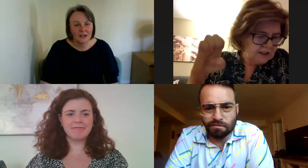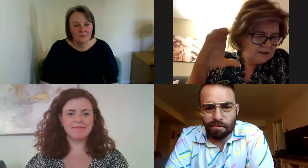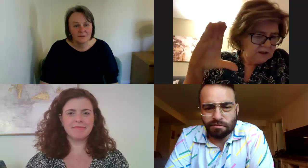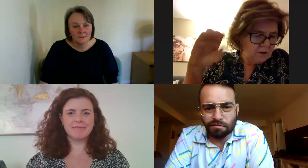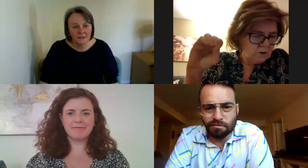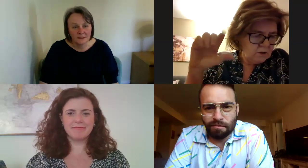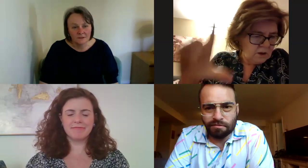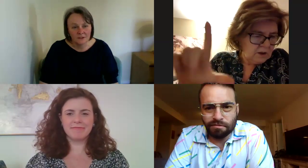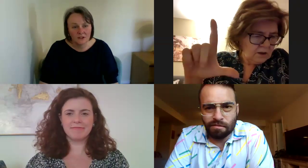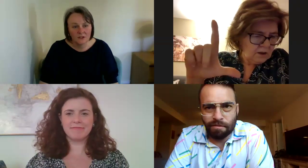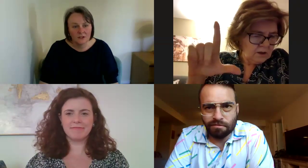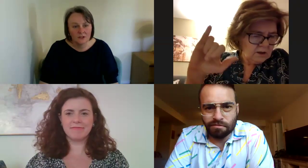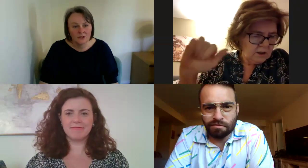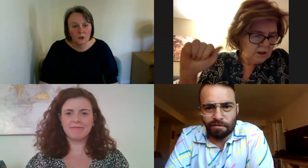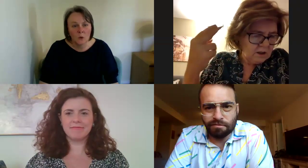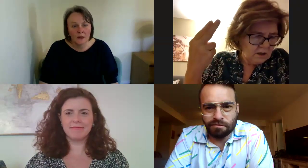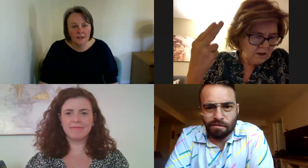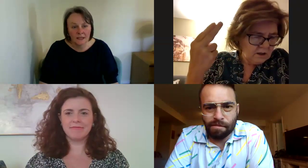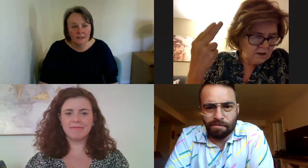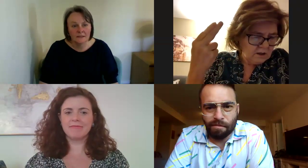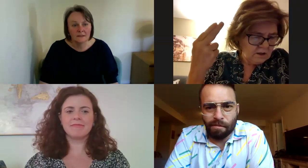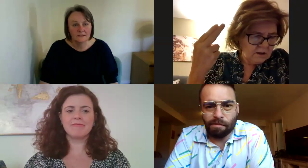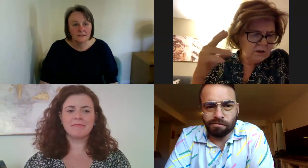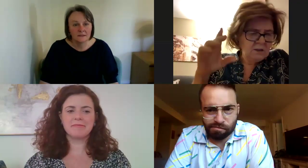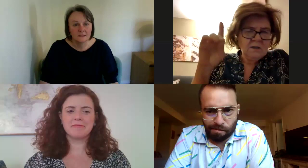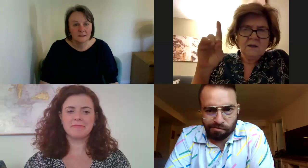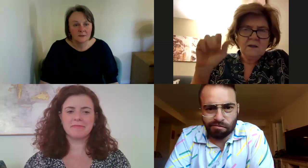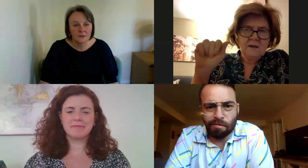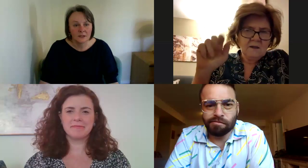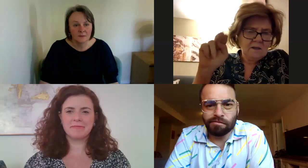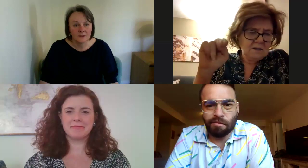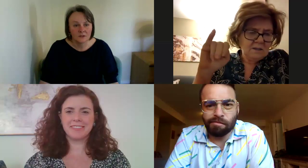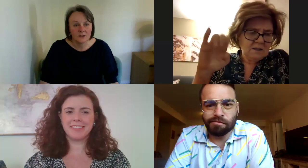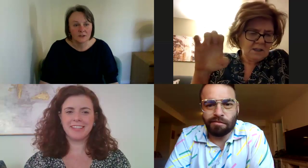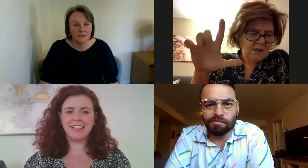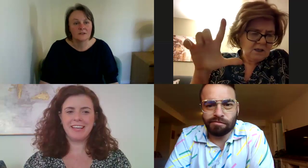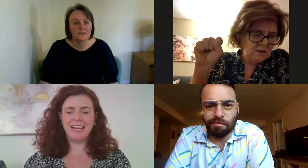I'm spelling this, Jecoilah. I'm sorry, I'm spelling this wrong.